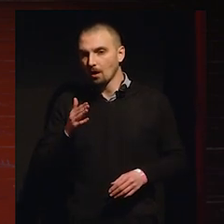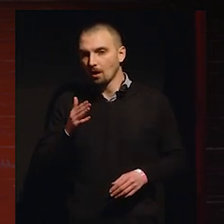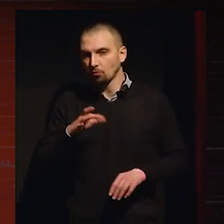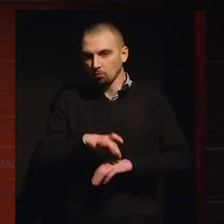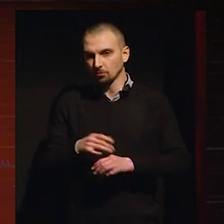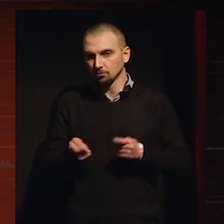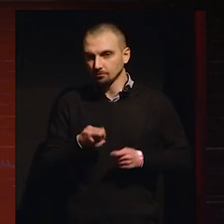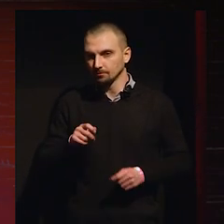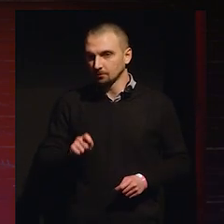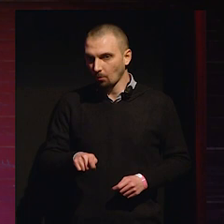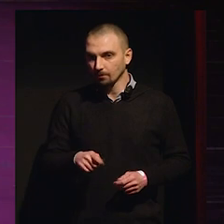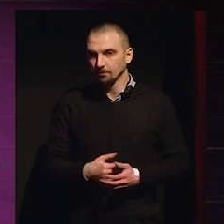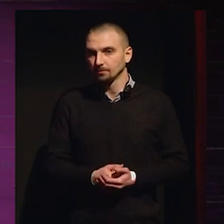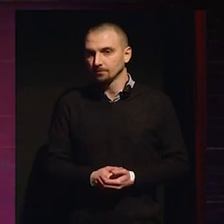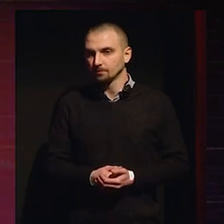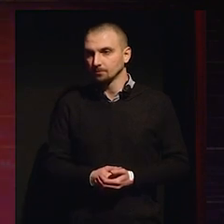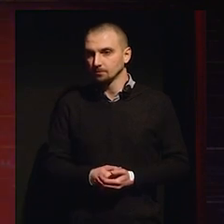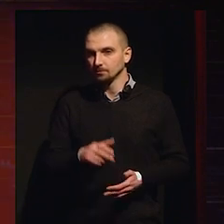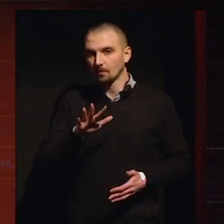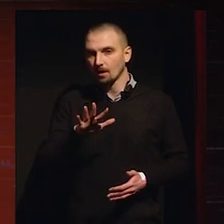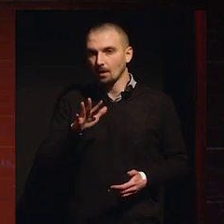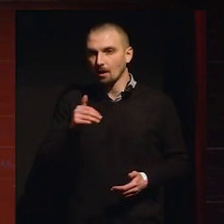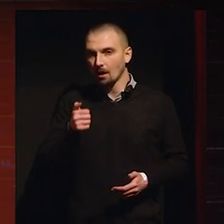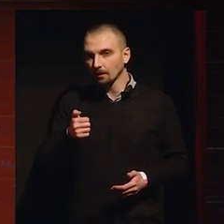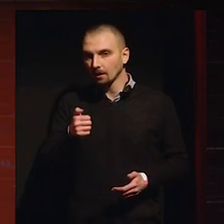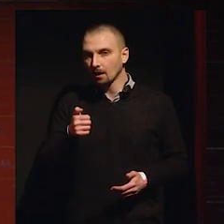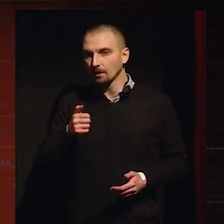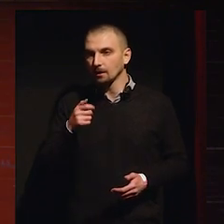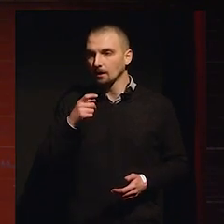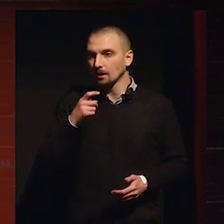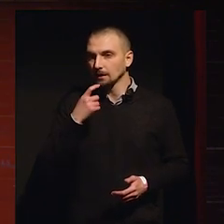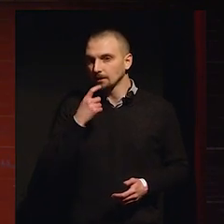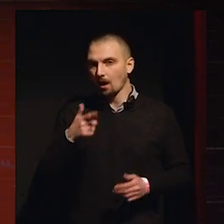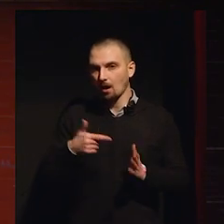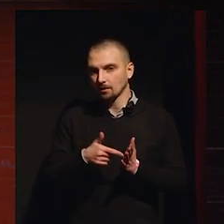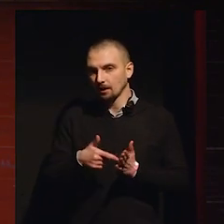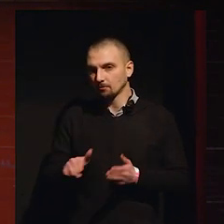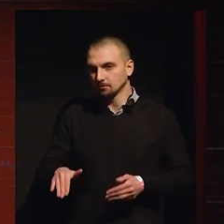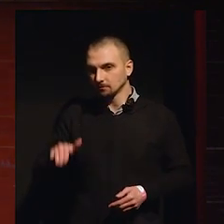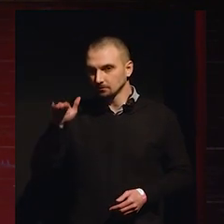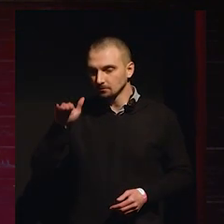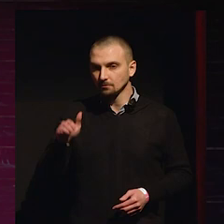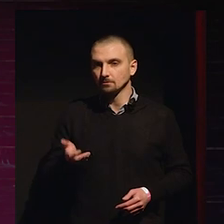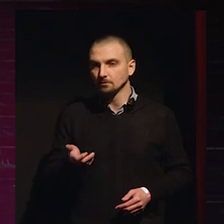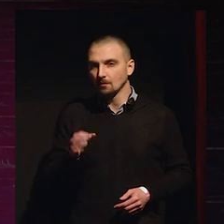I am also a Kadıköyian of 55, 56 years, and I spent most of my life in Acıbadem,